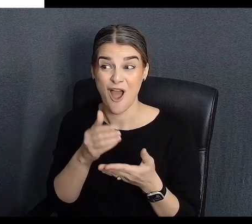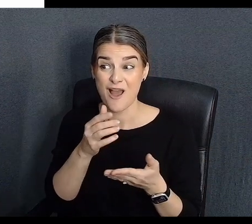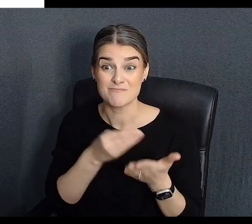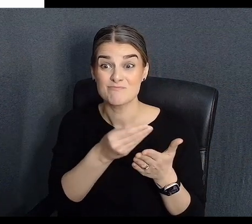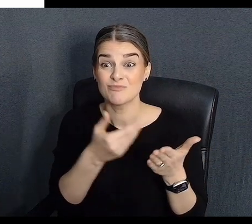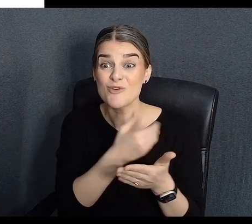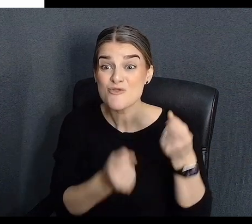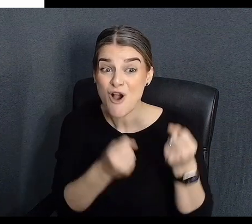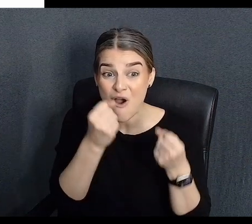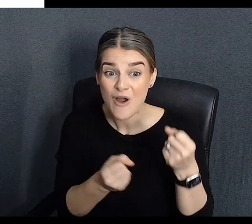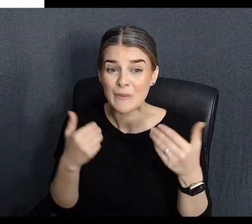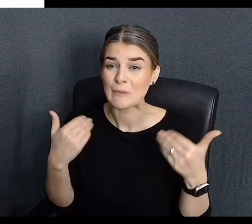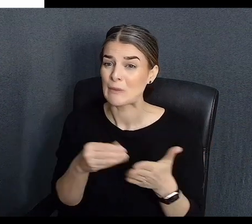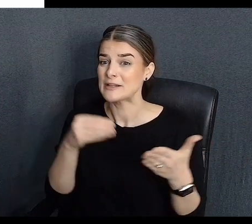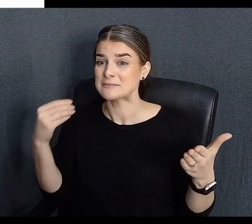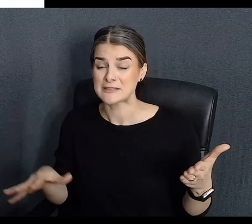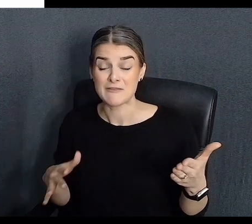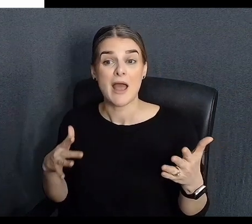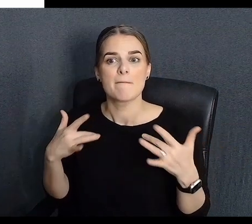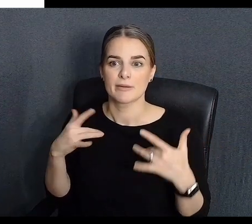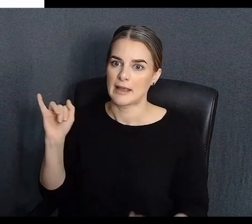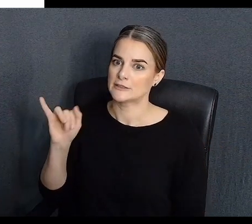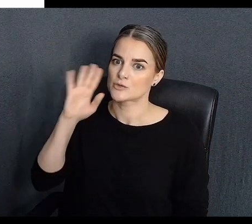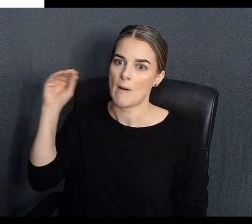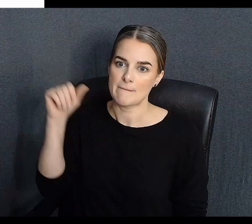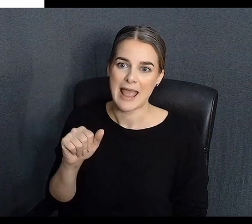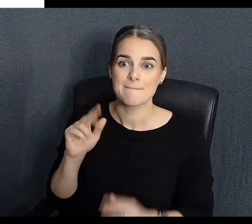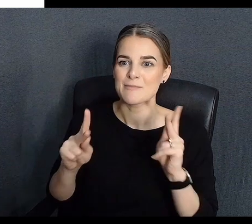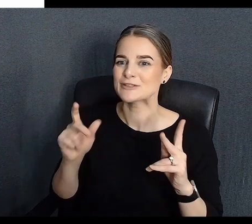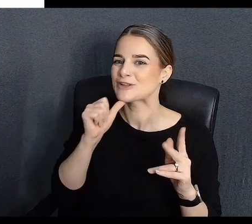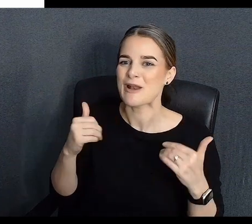because most people don't have an extra 16,000-$20,000 to pay